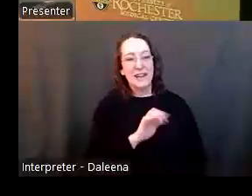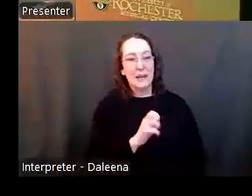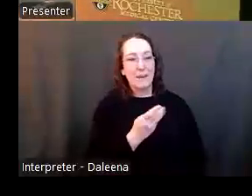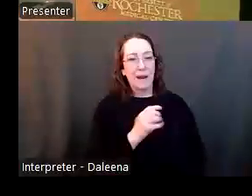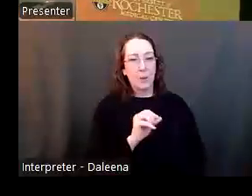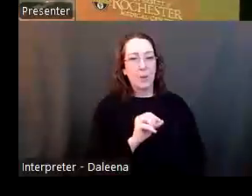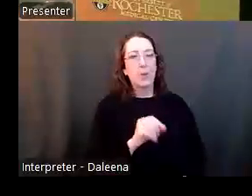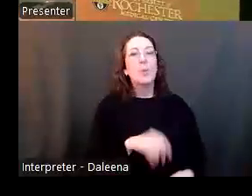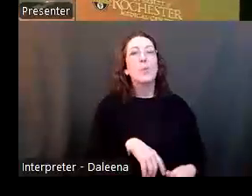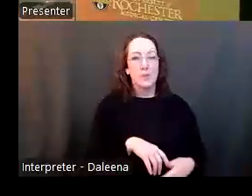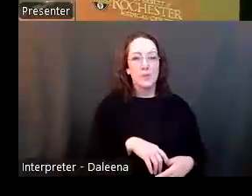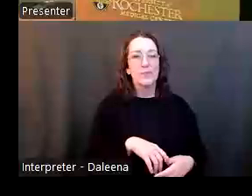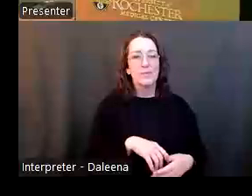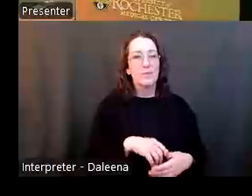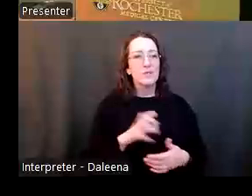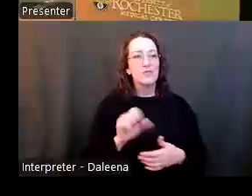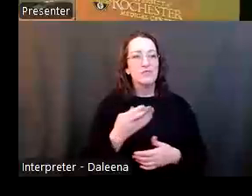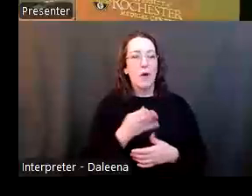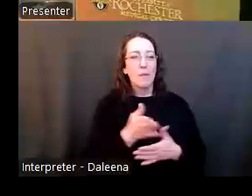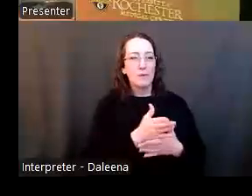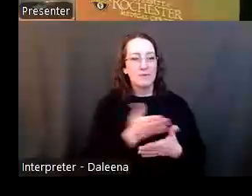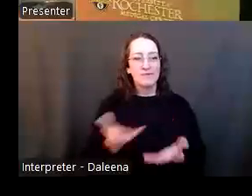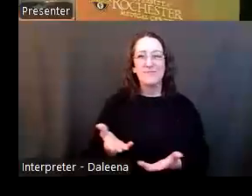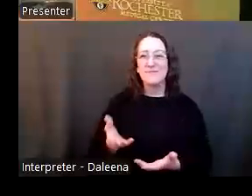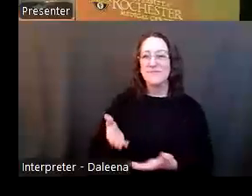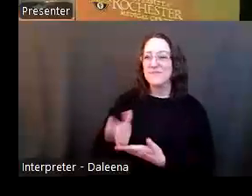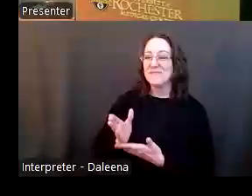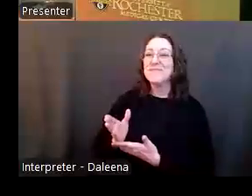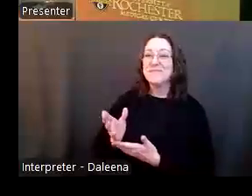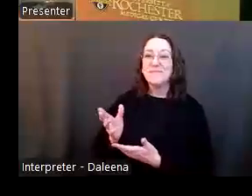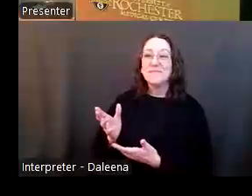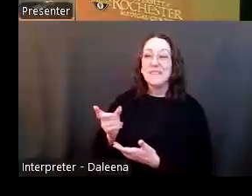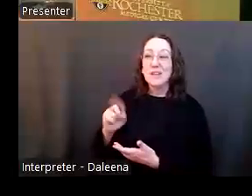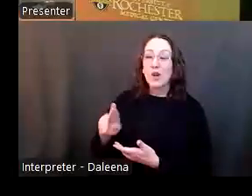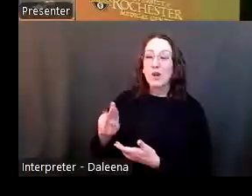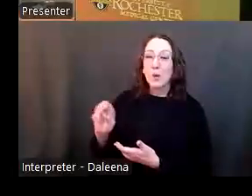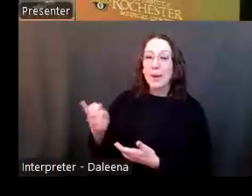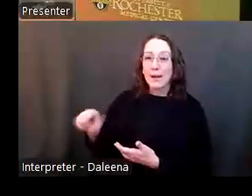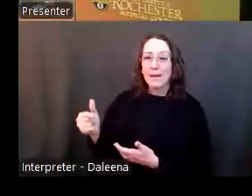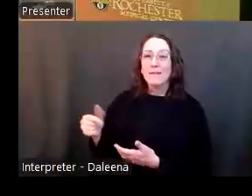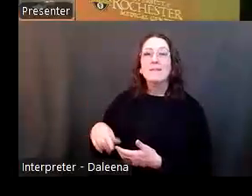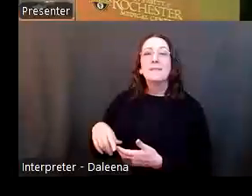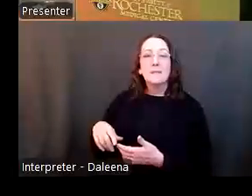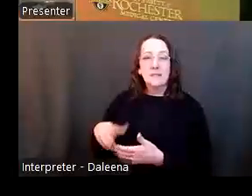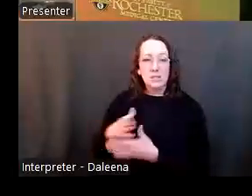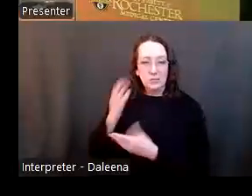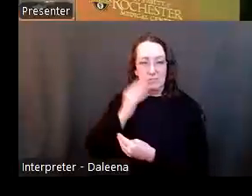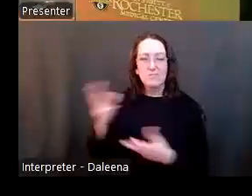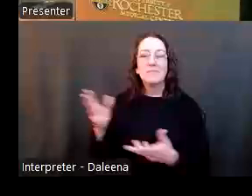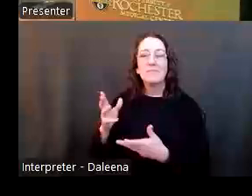uh we job share all right so um as Dr Whit shared we really came up with this role almost eight